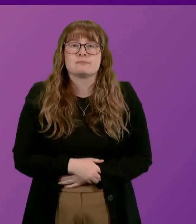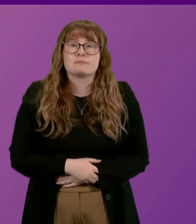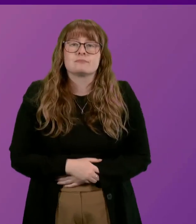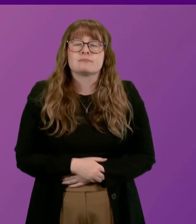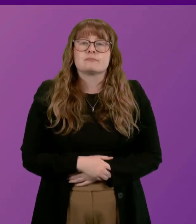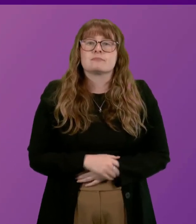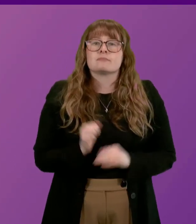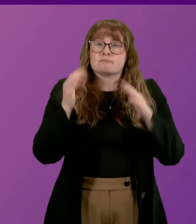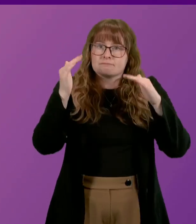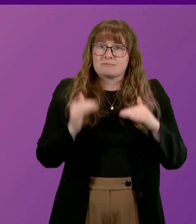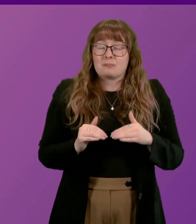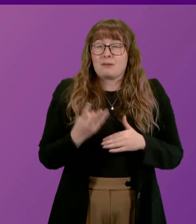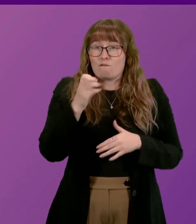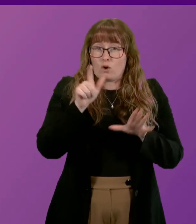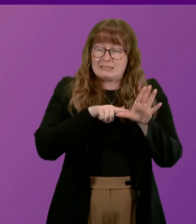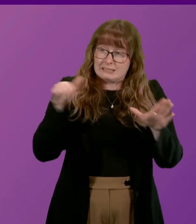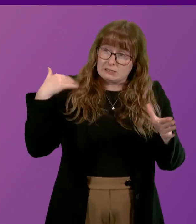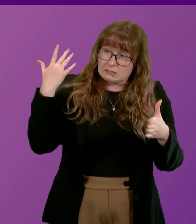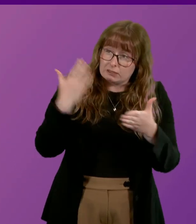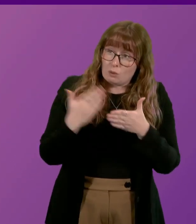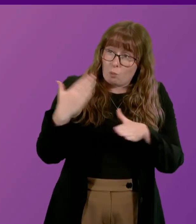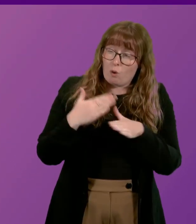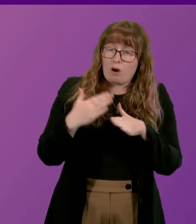After more than four decades of tireless work, Clydebank Women’s Aid